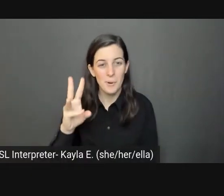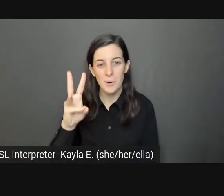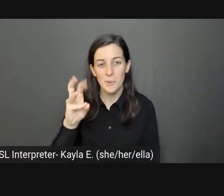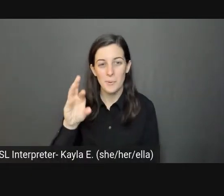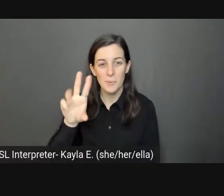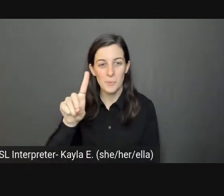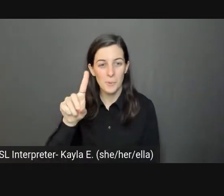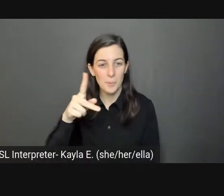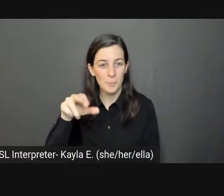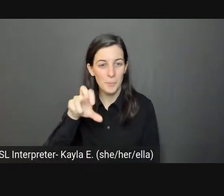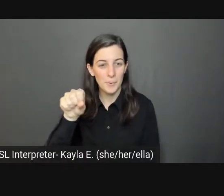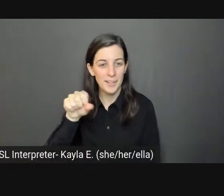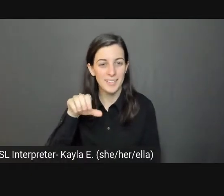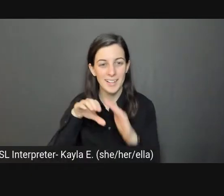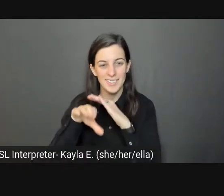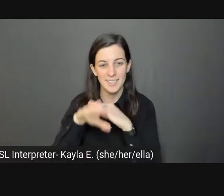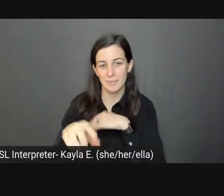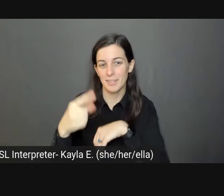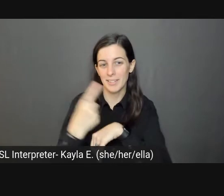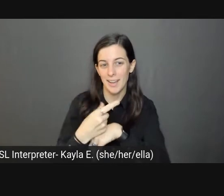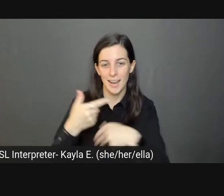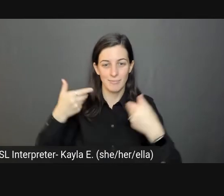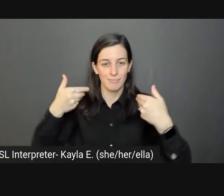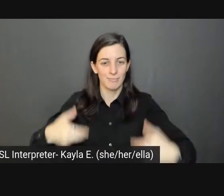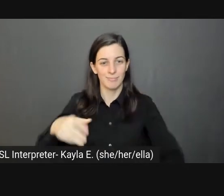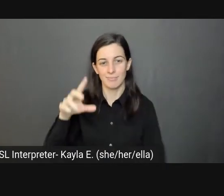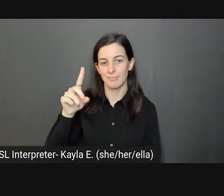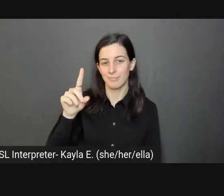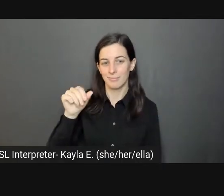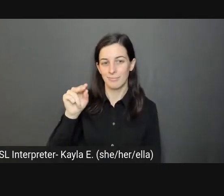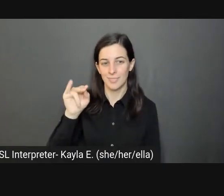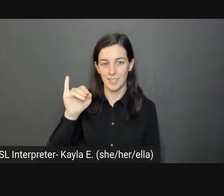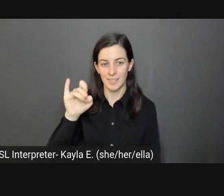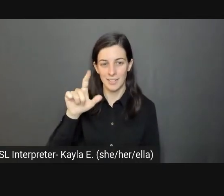My name is Danielle, and I'm the Founder of Overnight Website